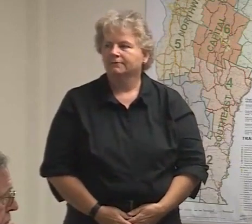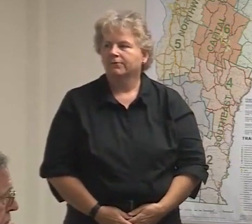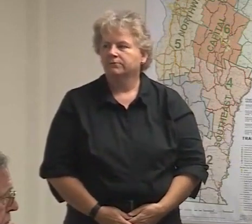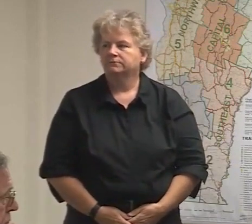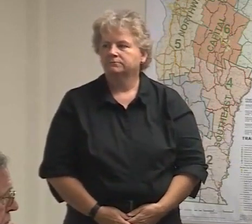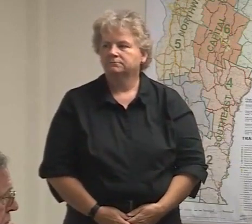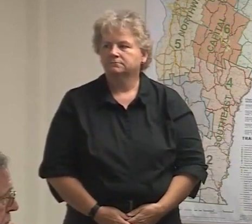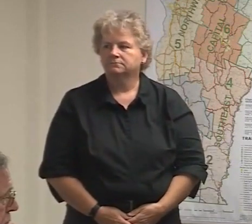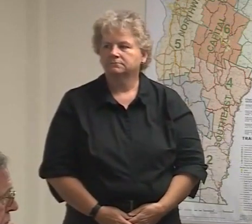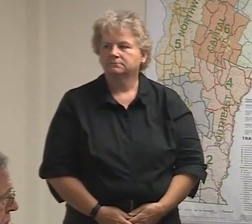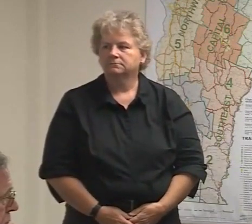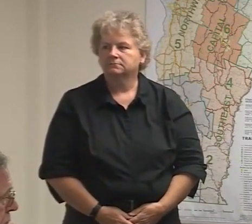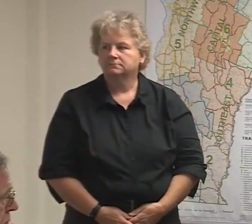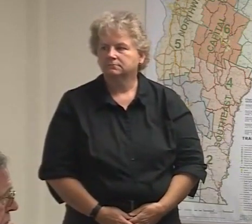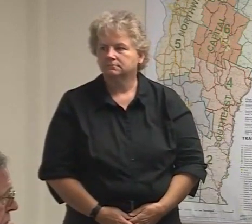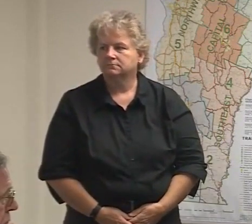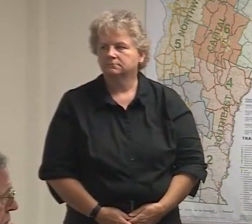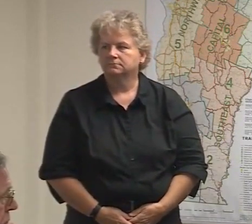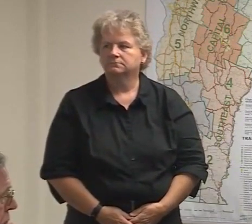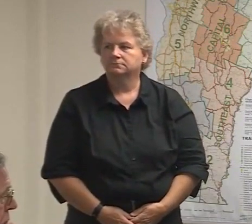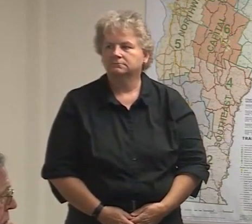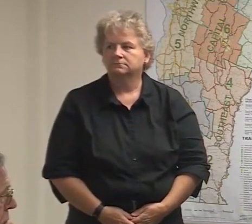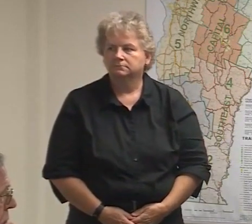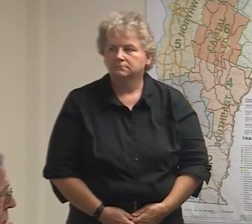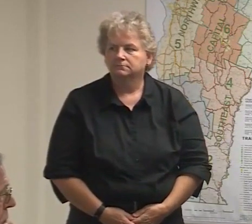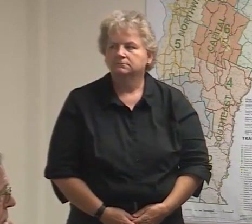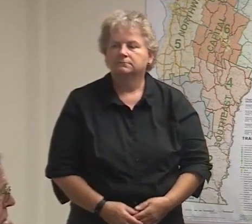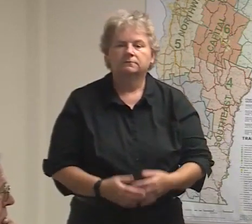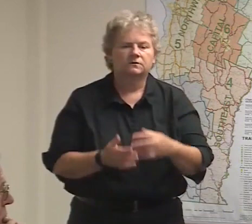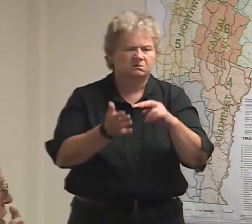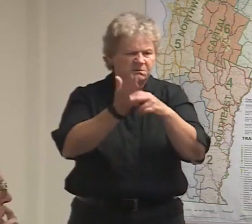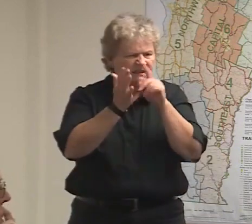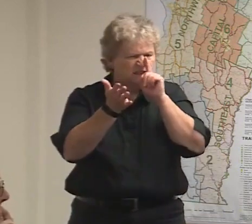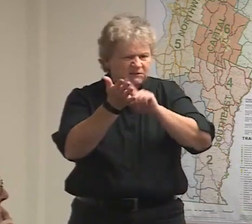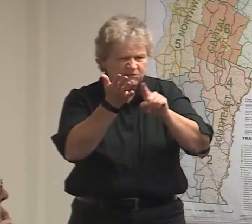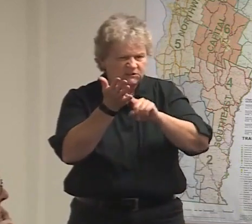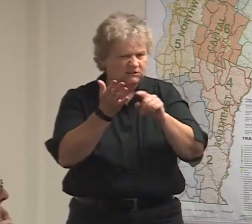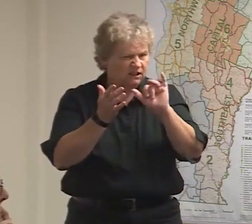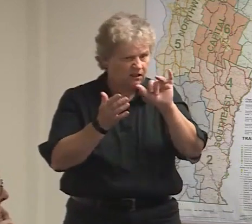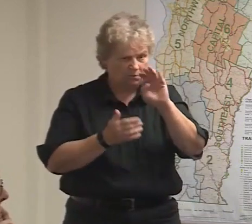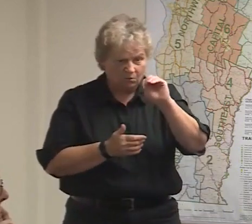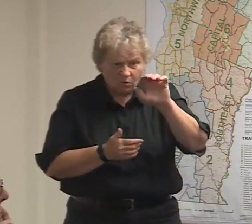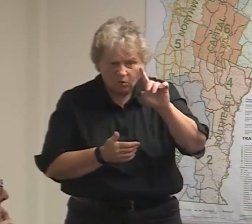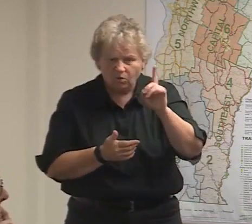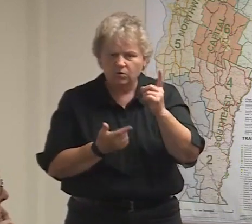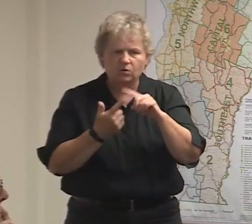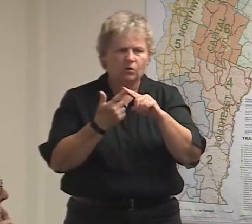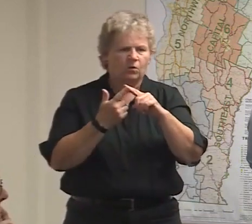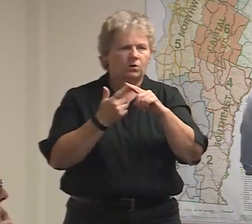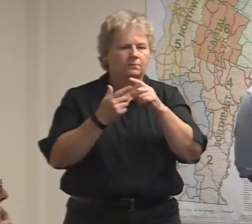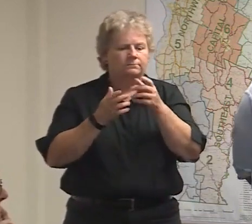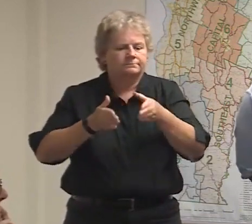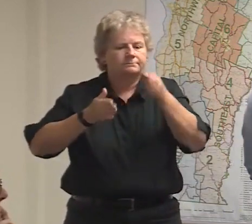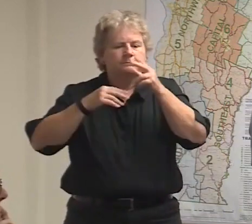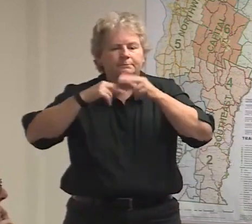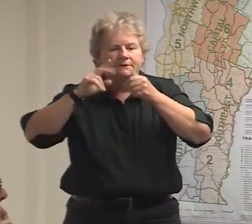AND WHAT EXACTLY ARE THEY INSPECTING FOR THE STRUCTURAL THE MOLD? SO WITHIN OUR PURVIEW, IT’S STRUCTURAL.